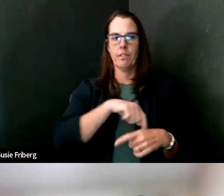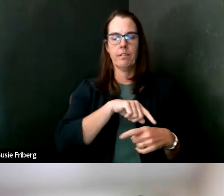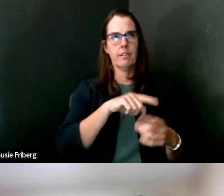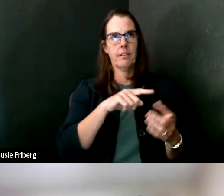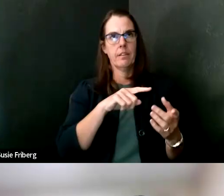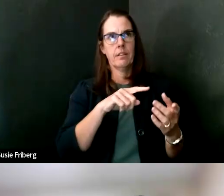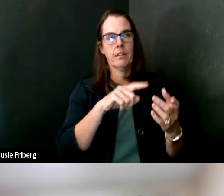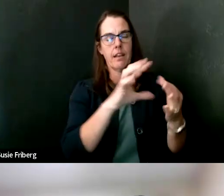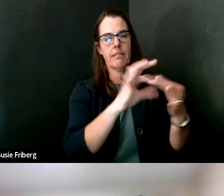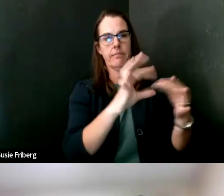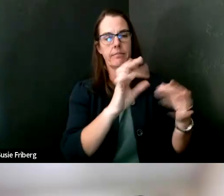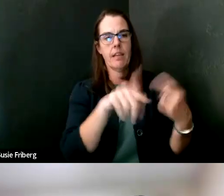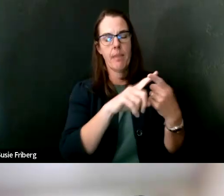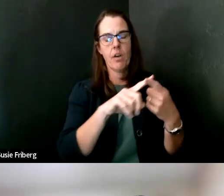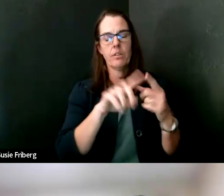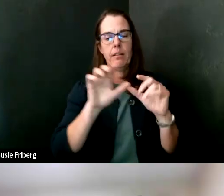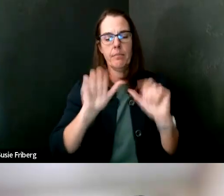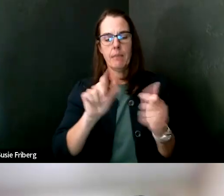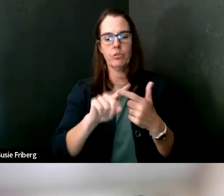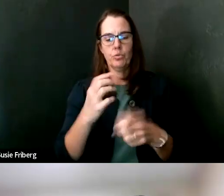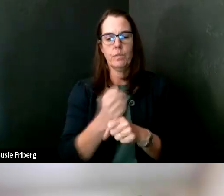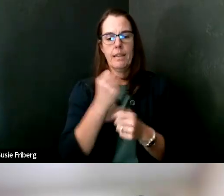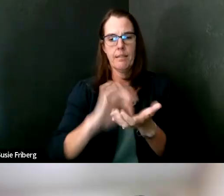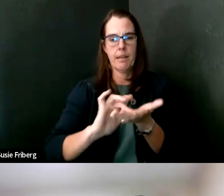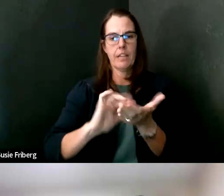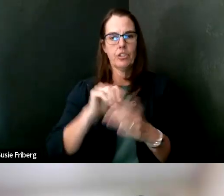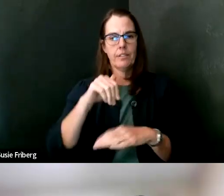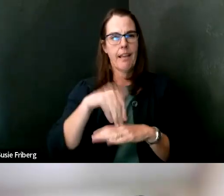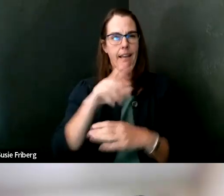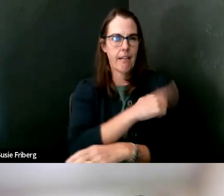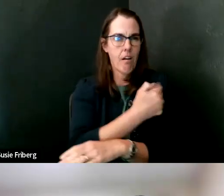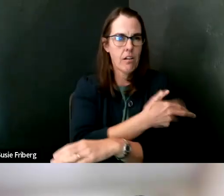about being able to get the medication at a hospital or at a network pharmacy. I think I